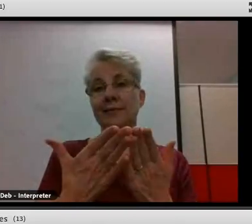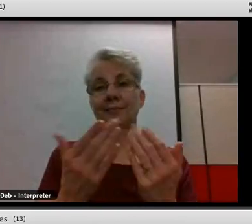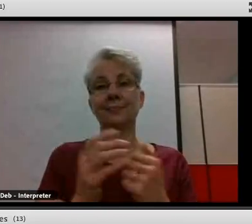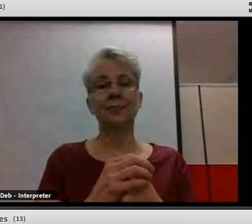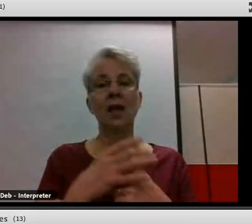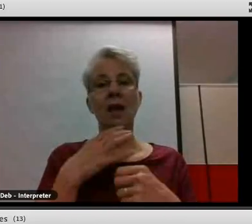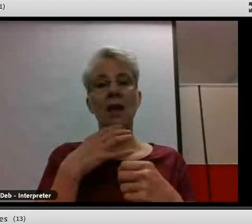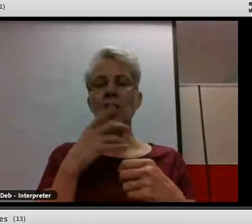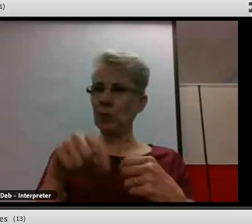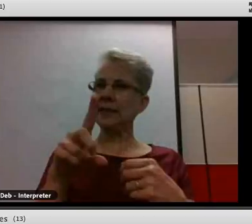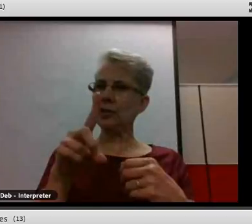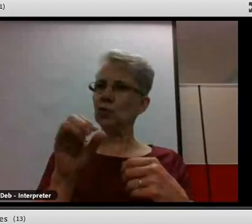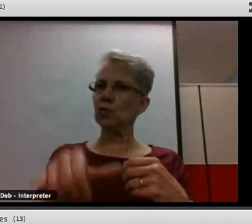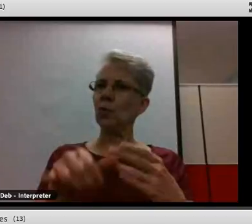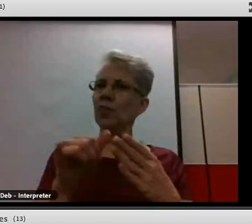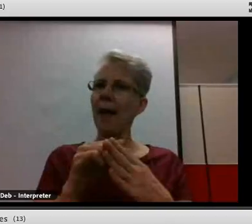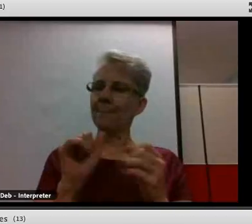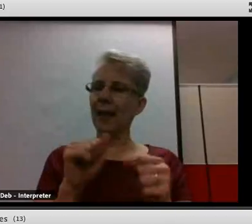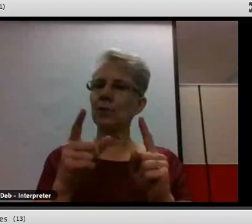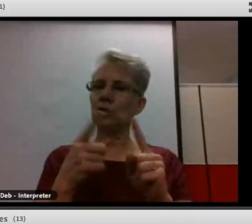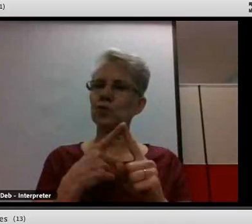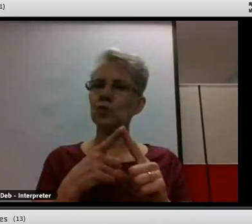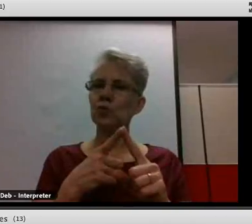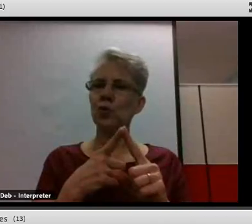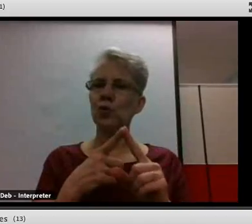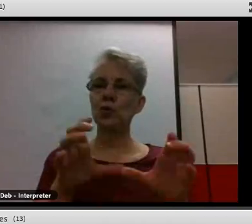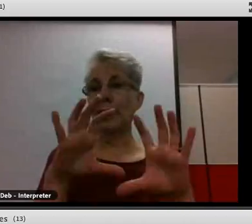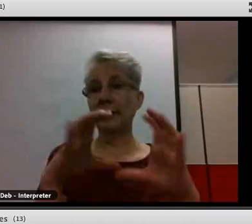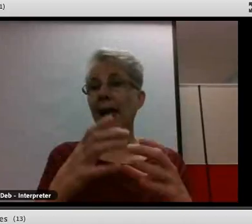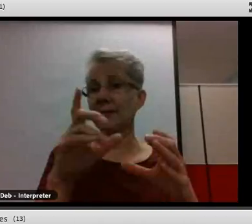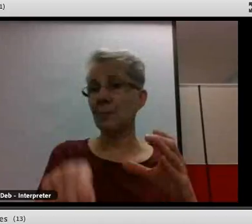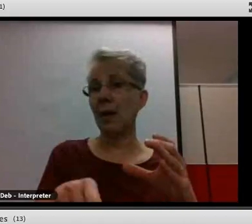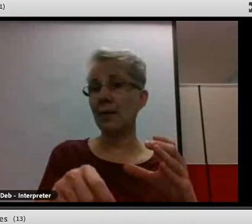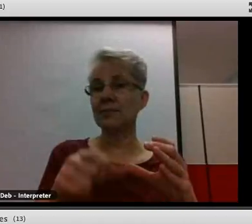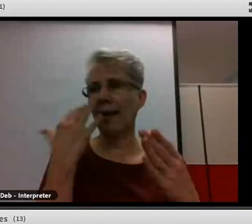I don't know if you can tell the ramp goes up the middle or not.